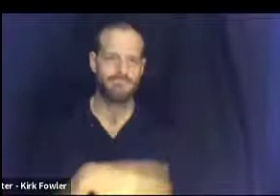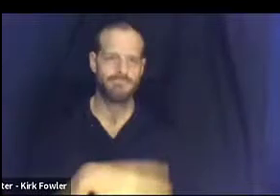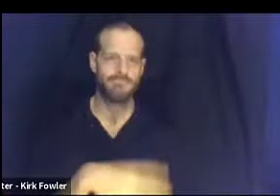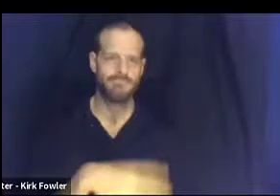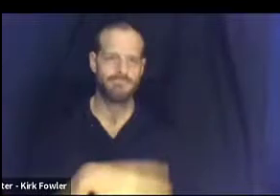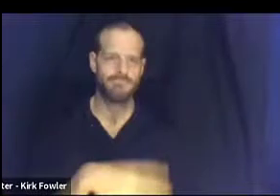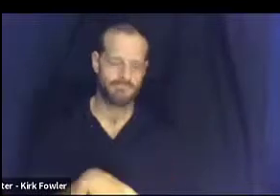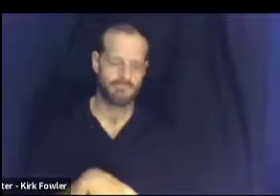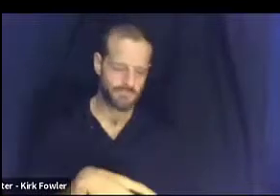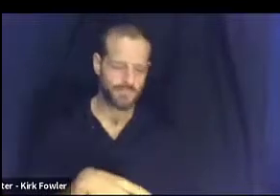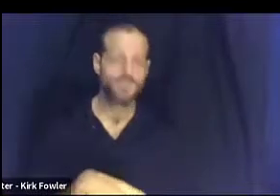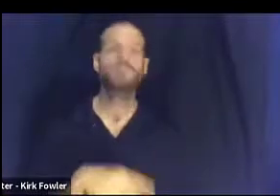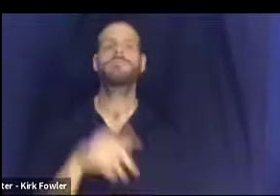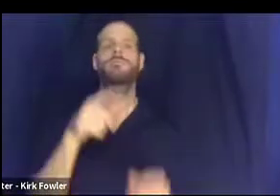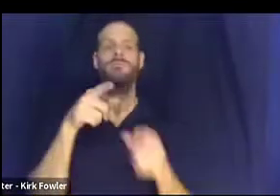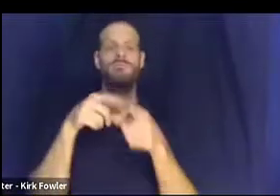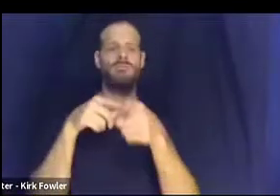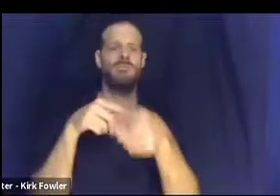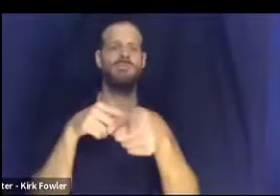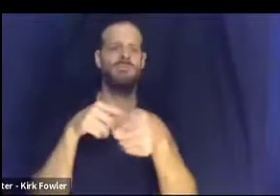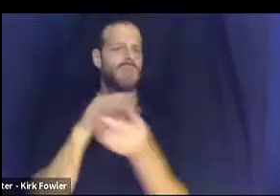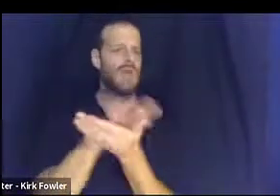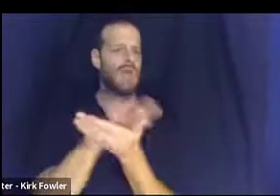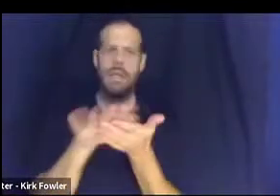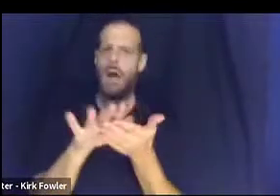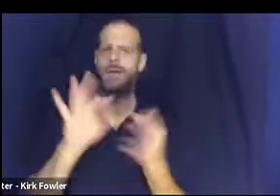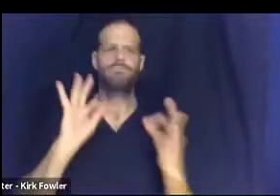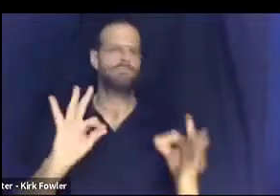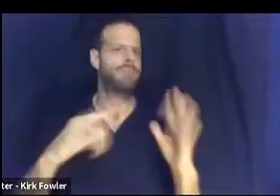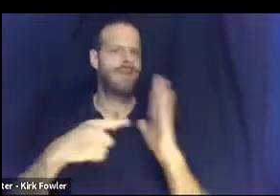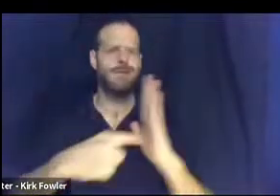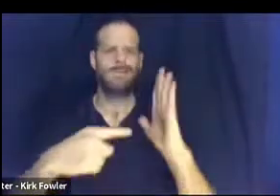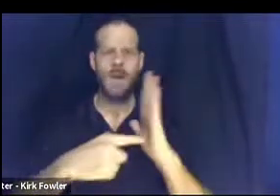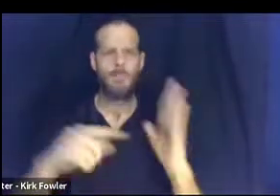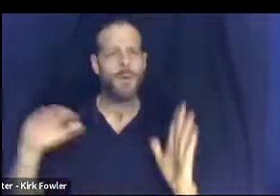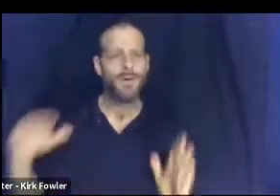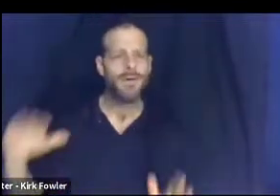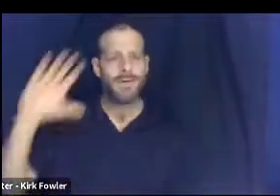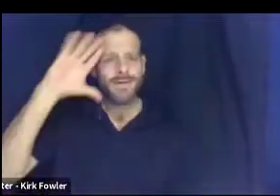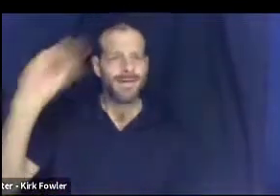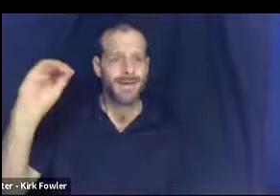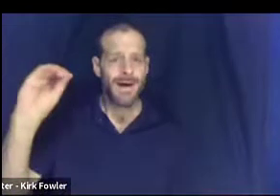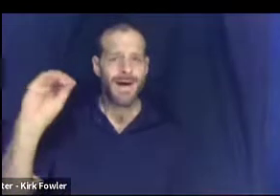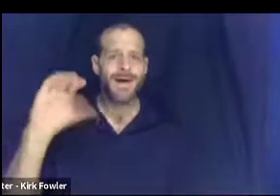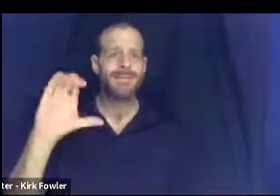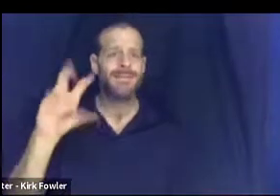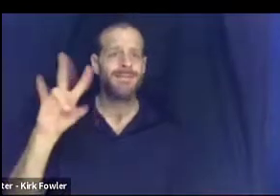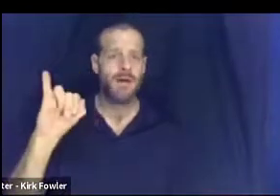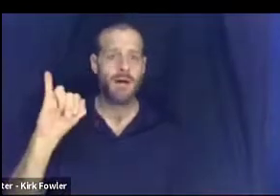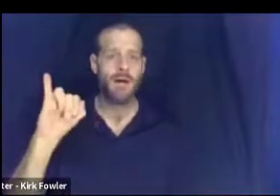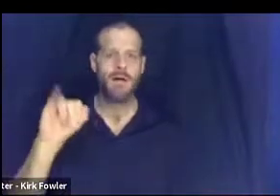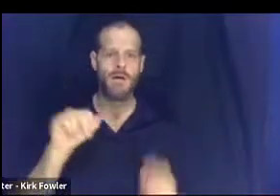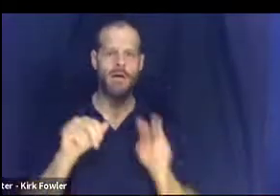So, this is a nice kind of classic example of a little guy with CVI who's looking at two photographs of real objects